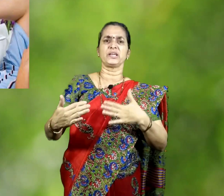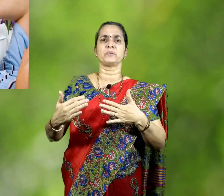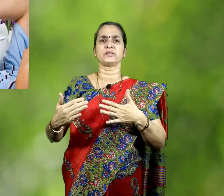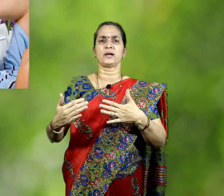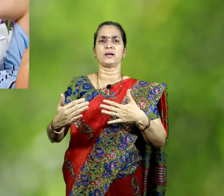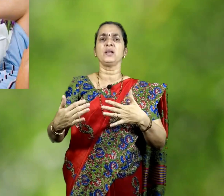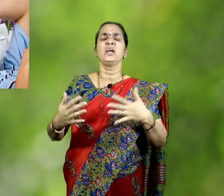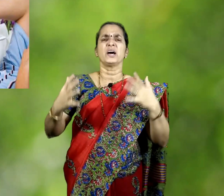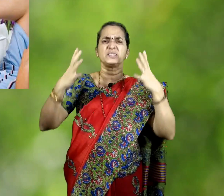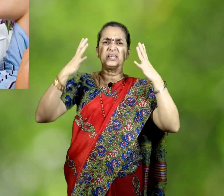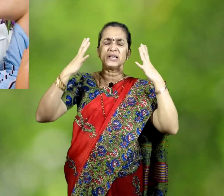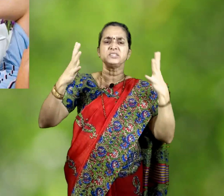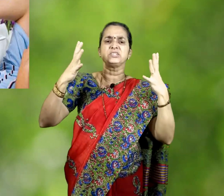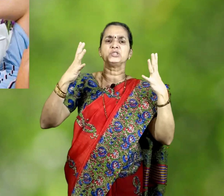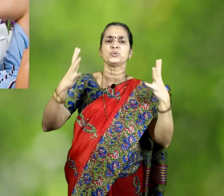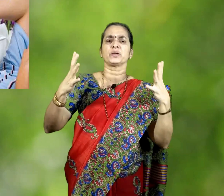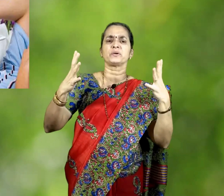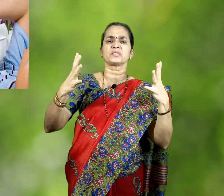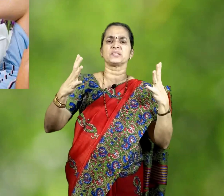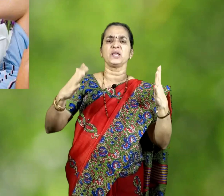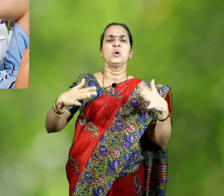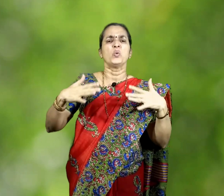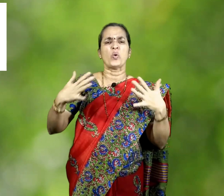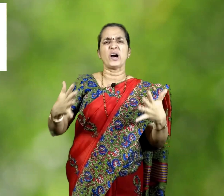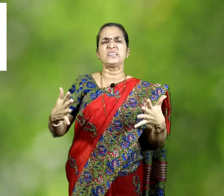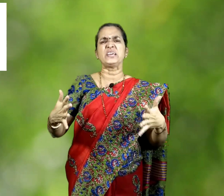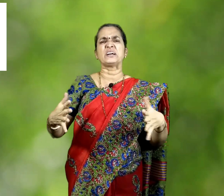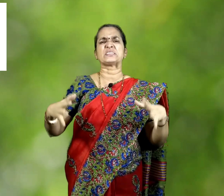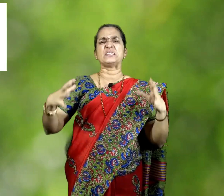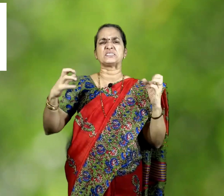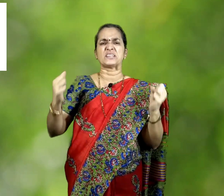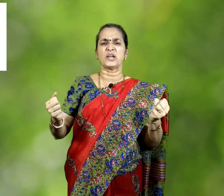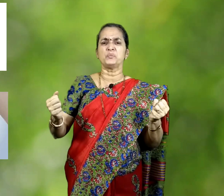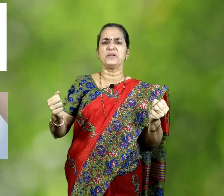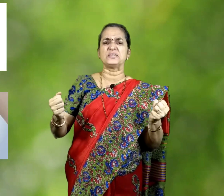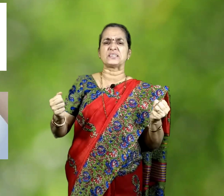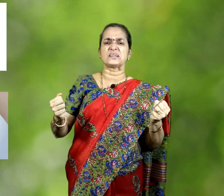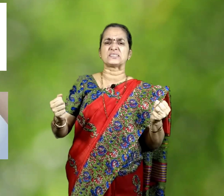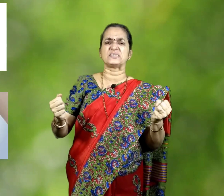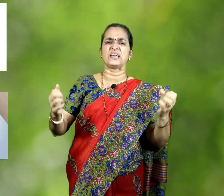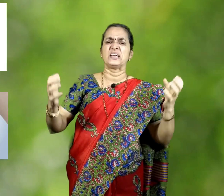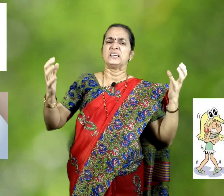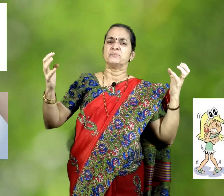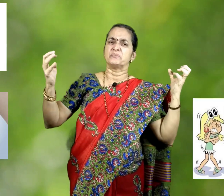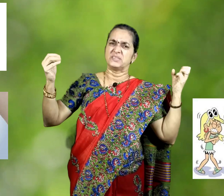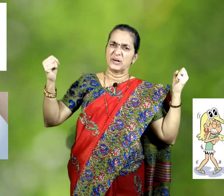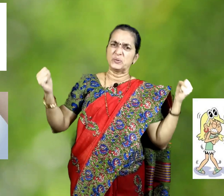High fever Vomiting